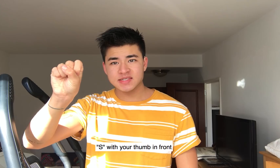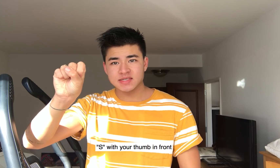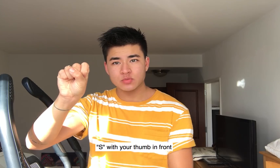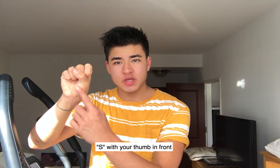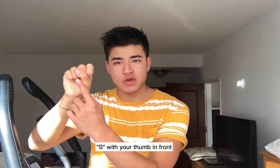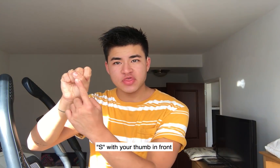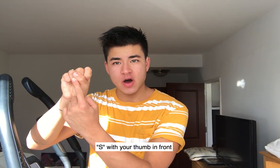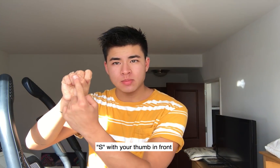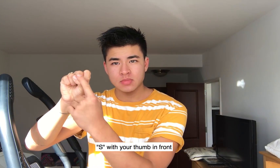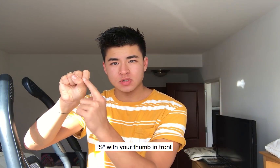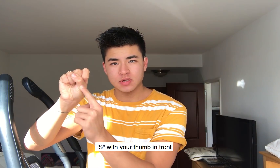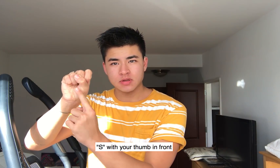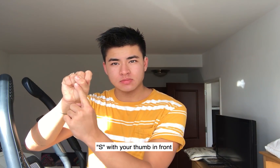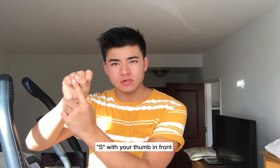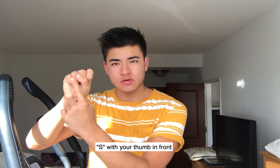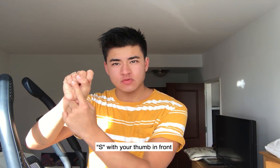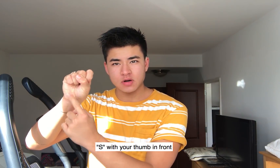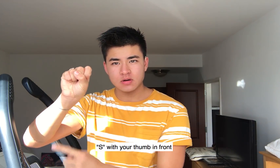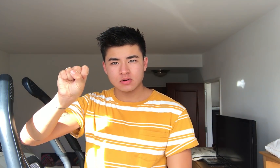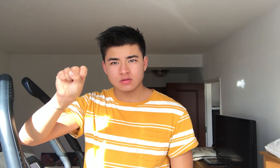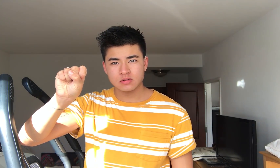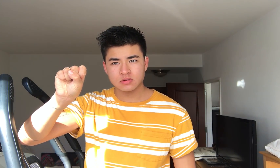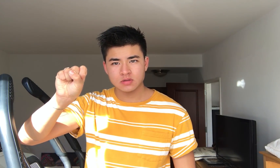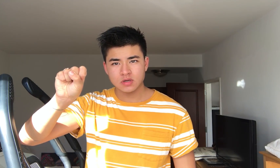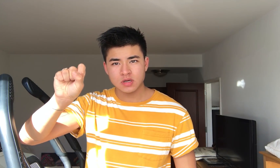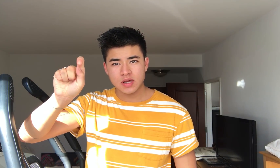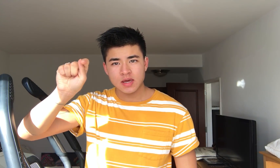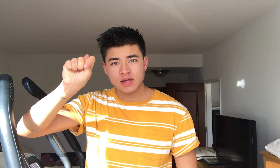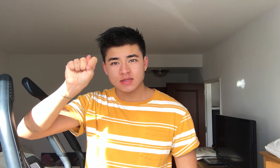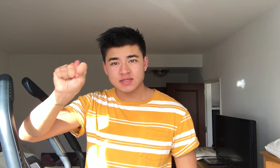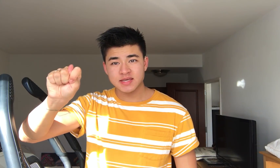We hit thumb in in front t